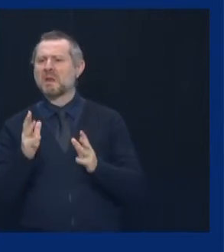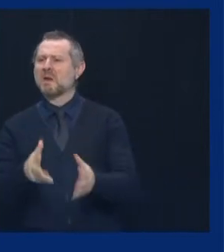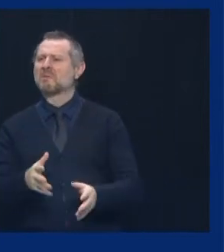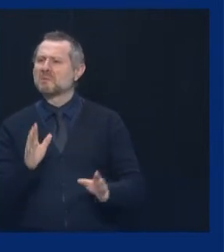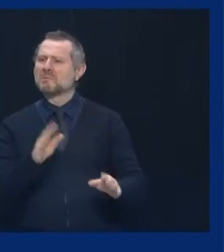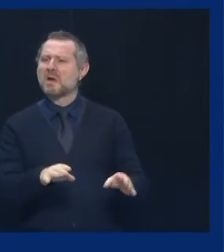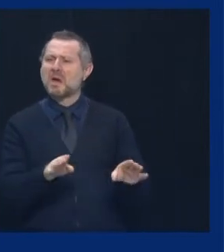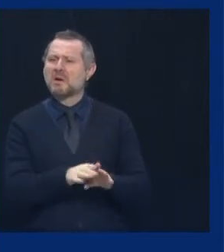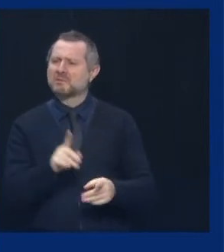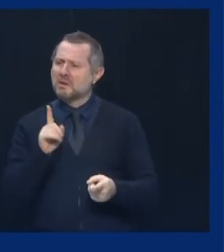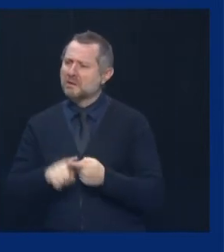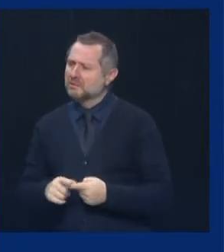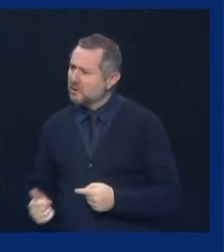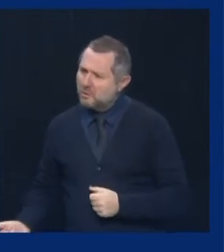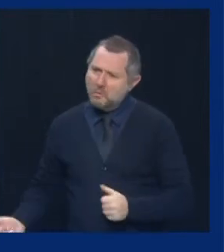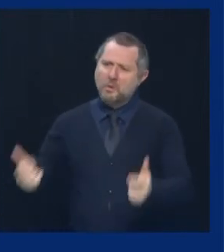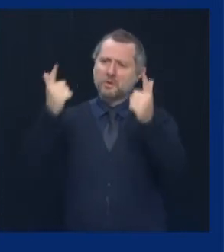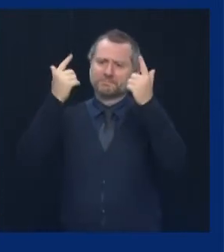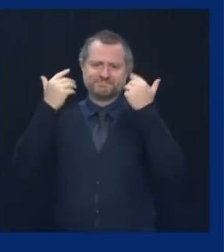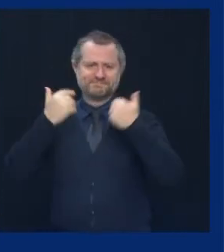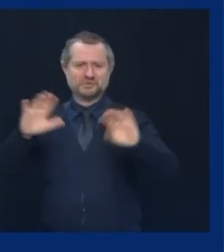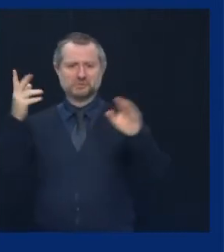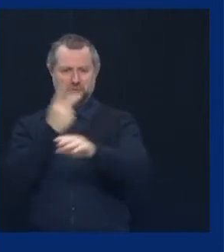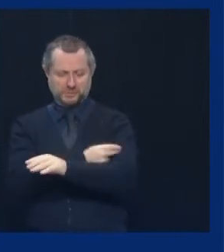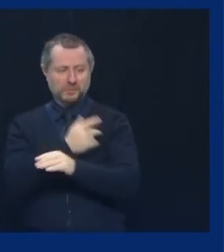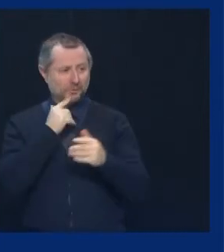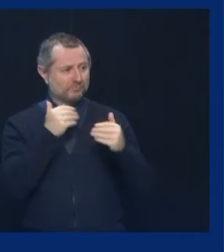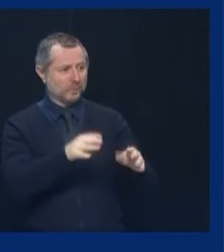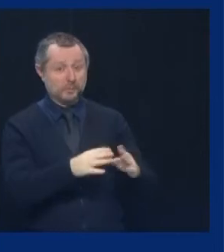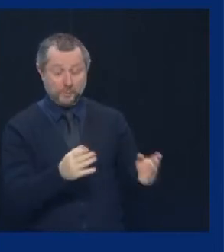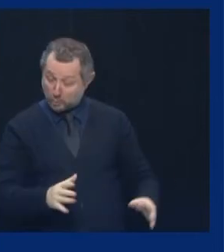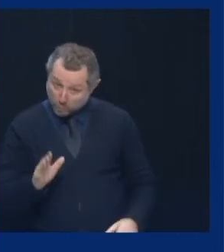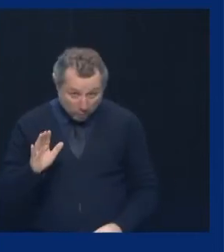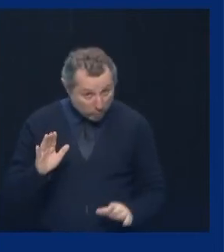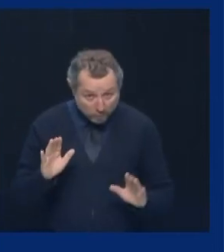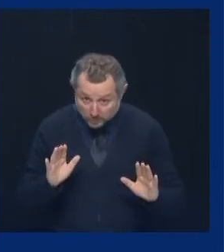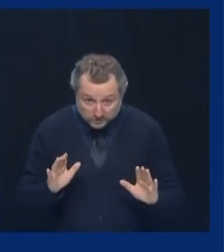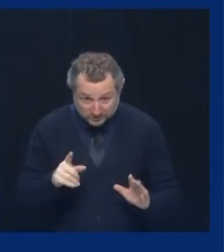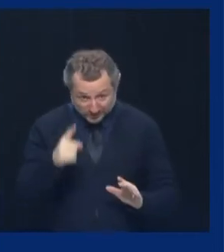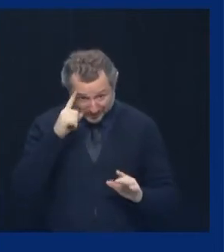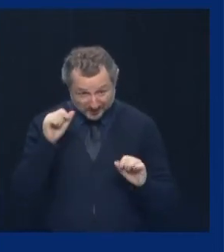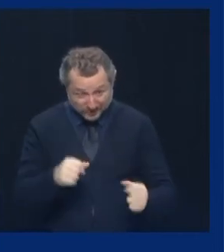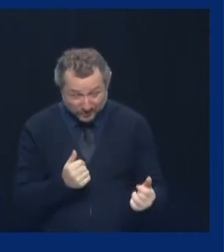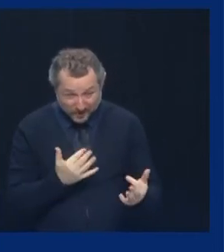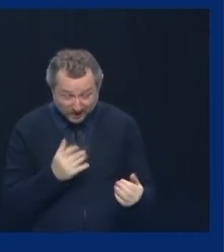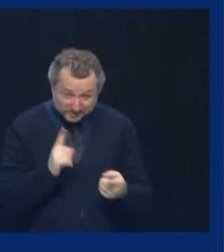UNCHARTED WATER. WELL, JUST STAY CLOSED UNTIL YOU HIT CRITICAL MASS ON THE